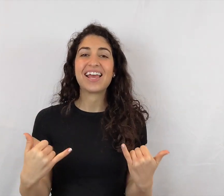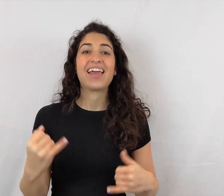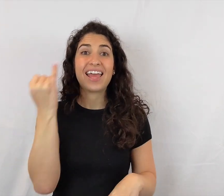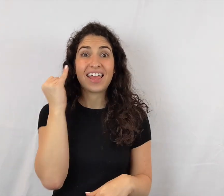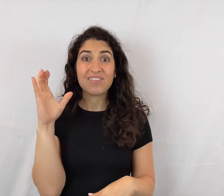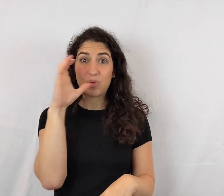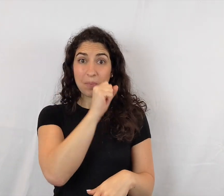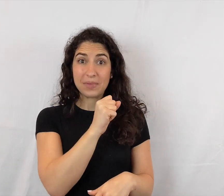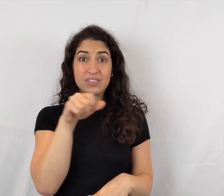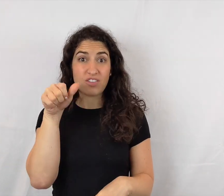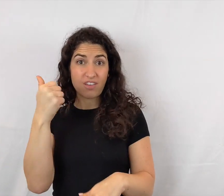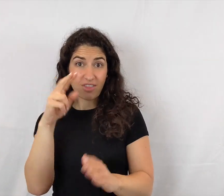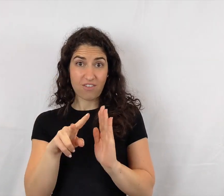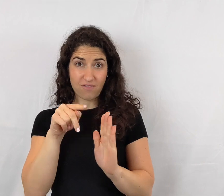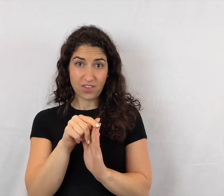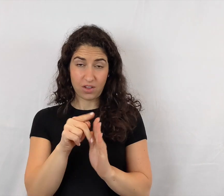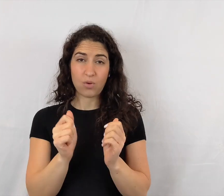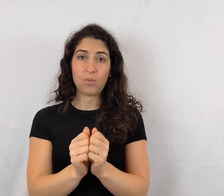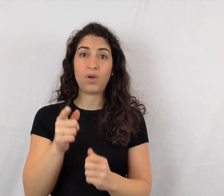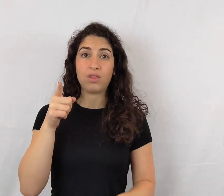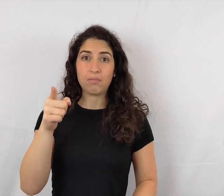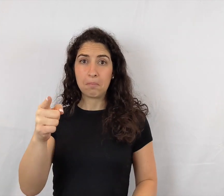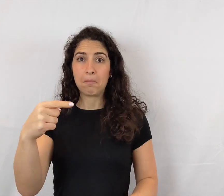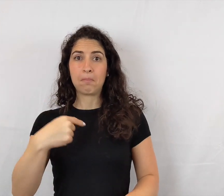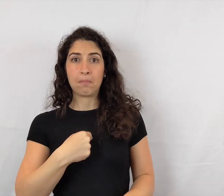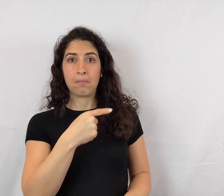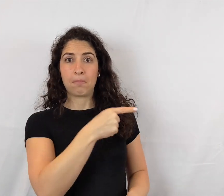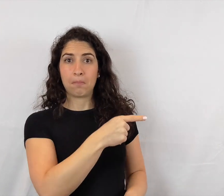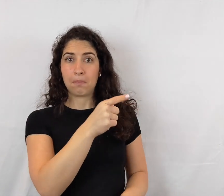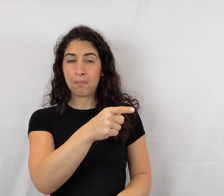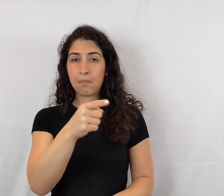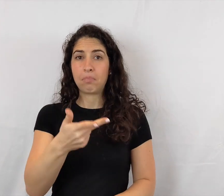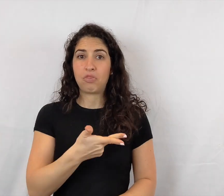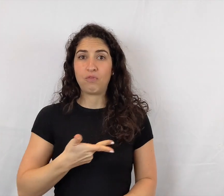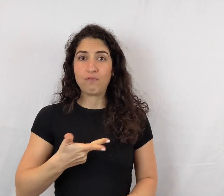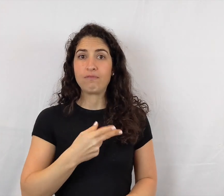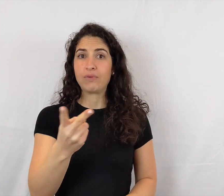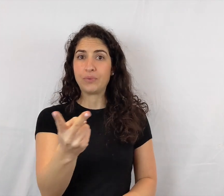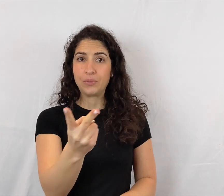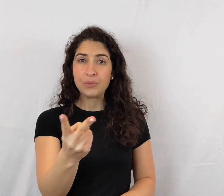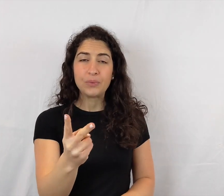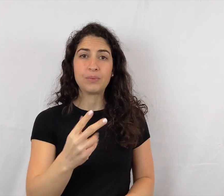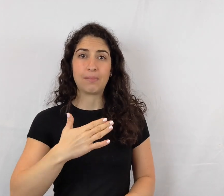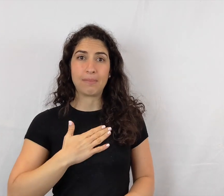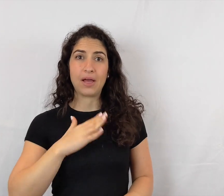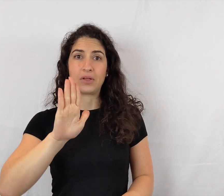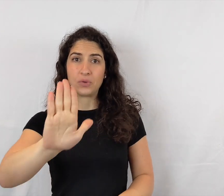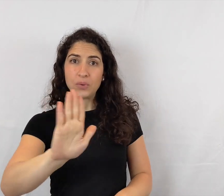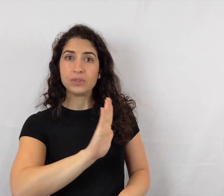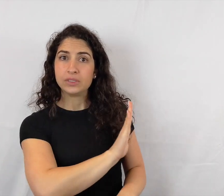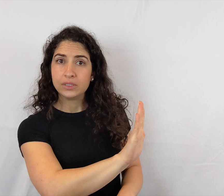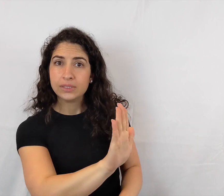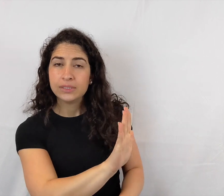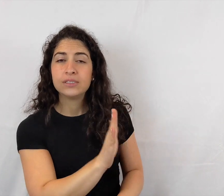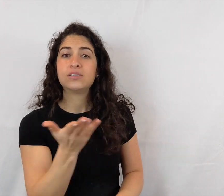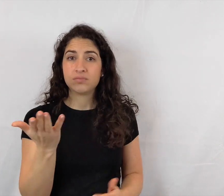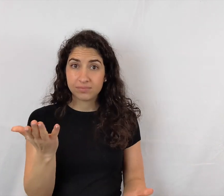for today! If you missed the other video with the indexing pronoun -- three of us, two of them, my, your,